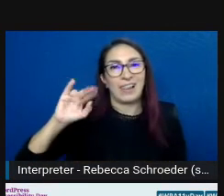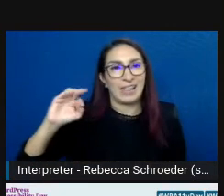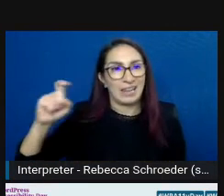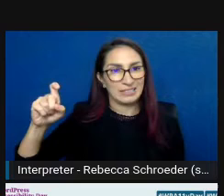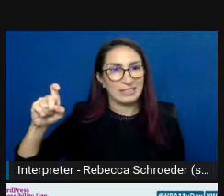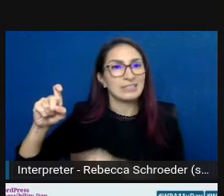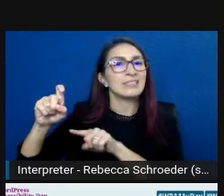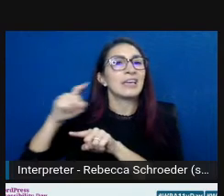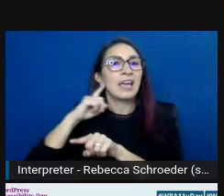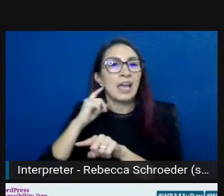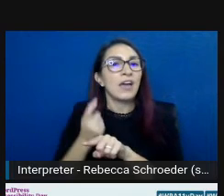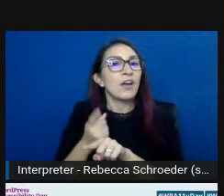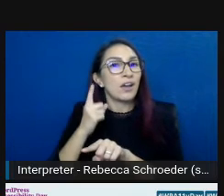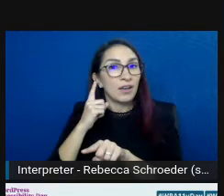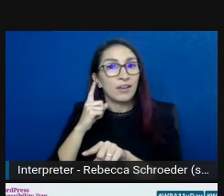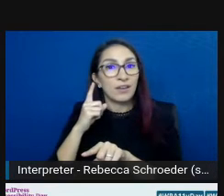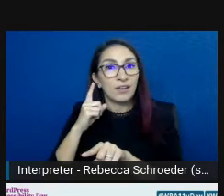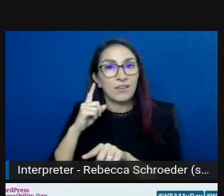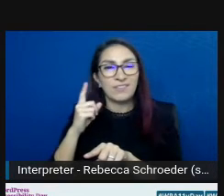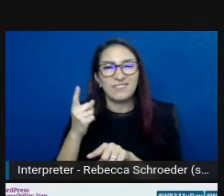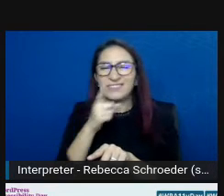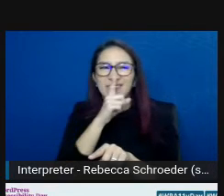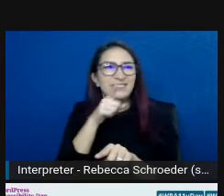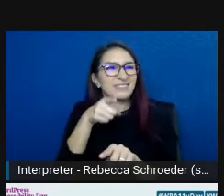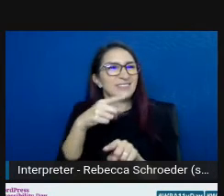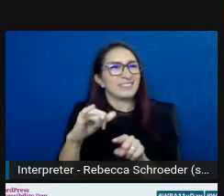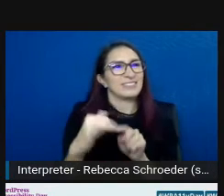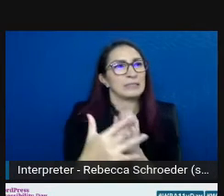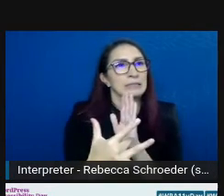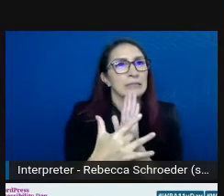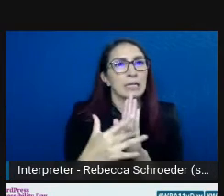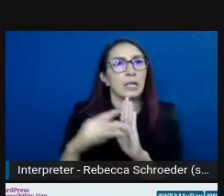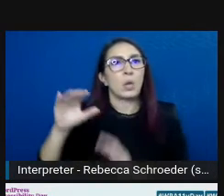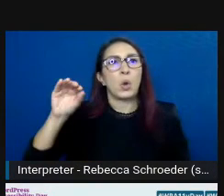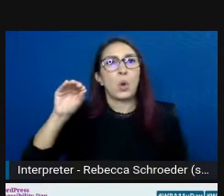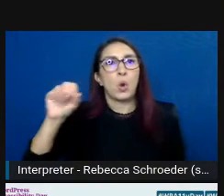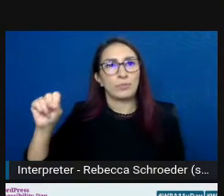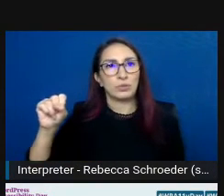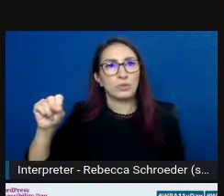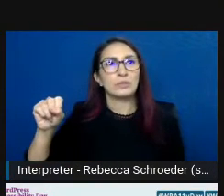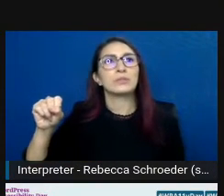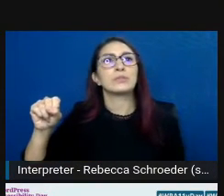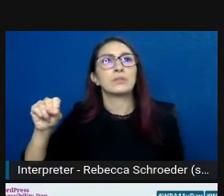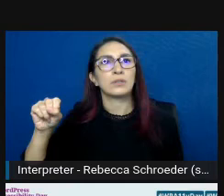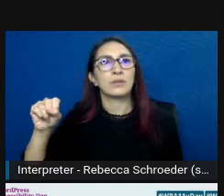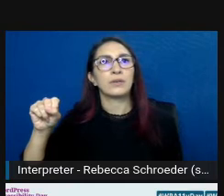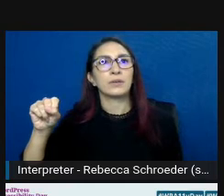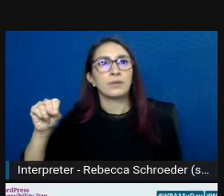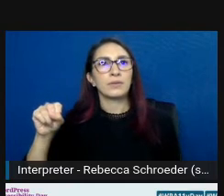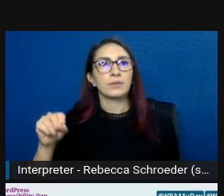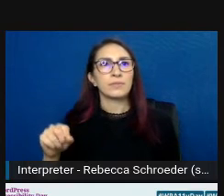Android is technically at least, open source. The list goes on. I'm not going to talk about all these things.